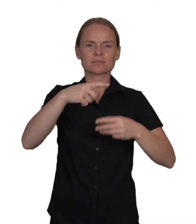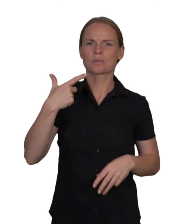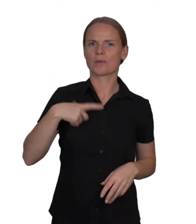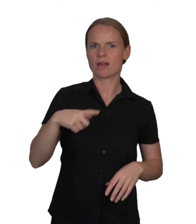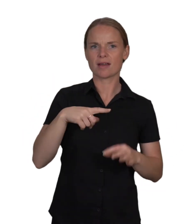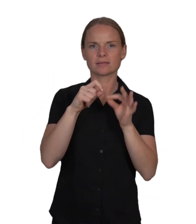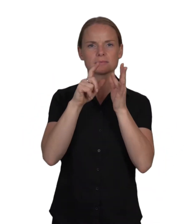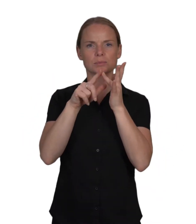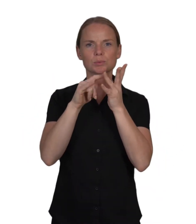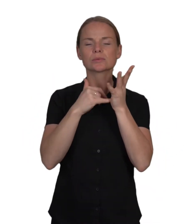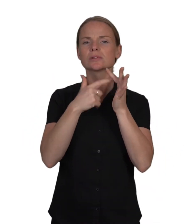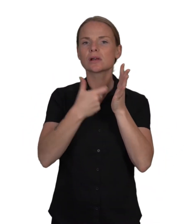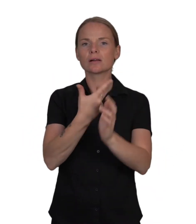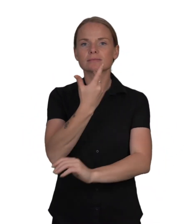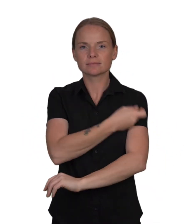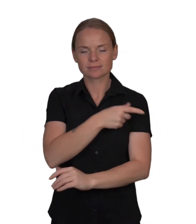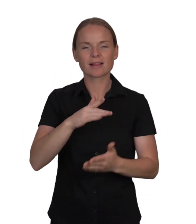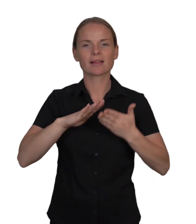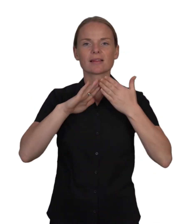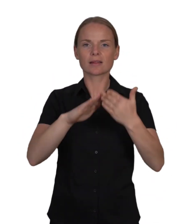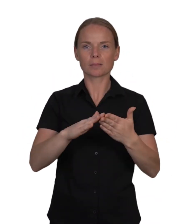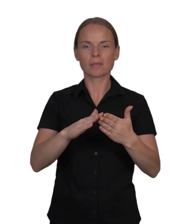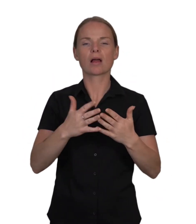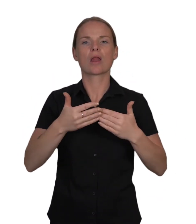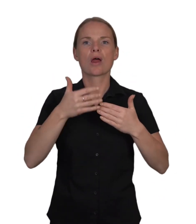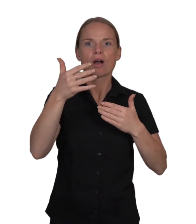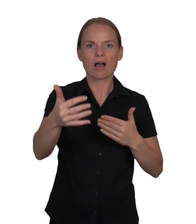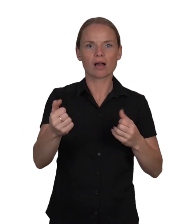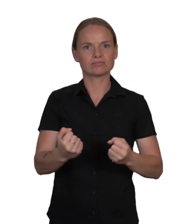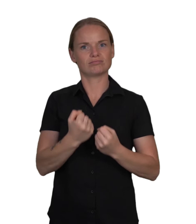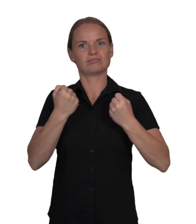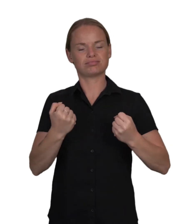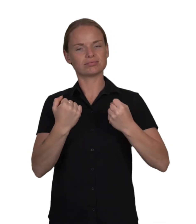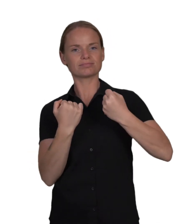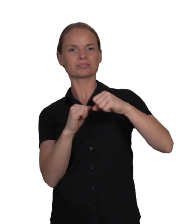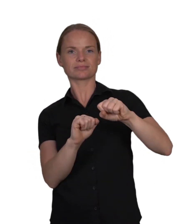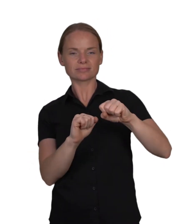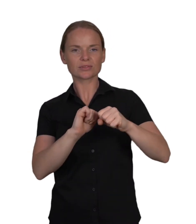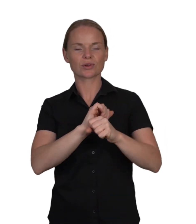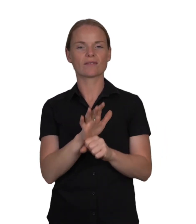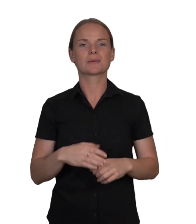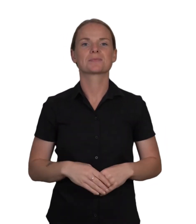It is intended to strengthen and prolong protection against COVID-19.